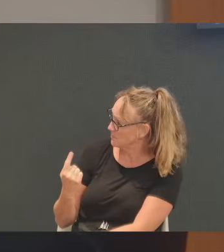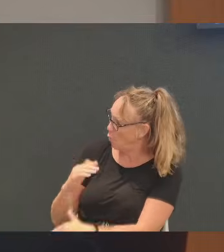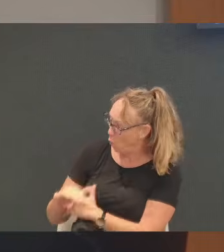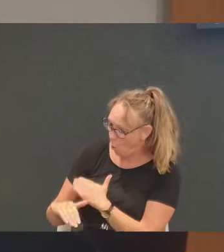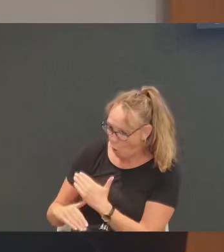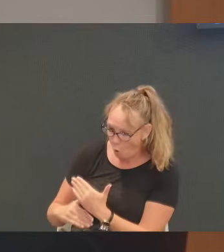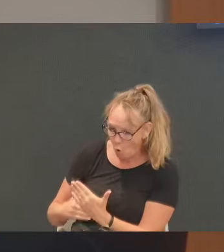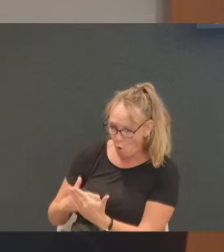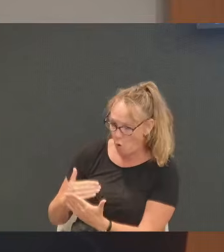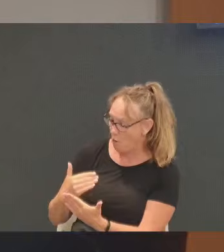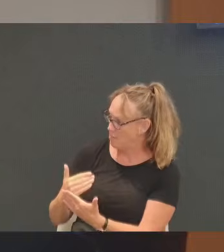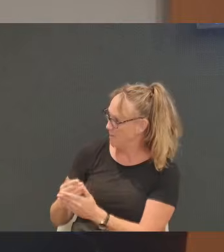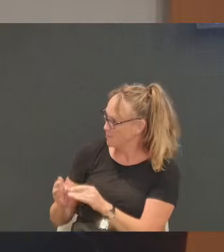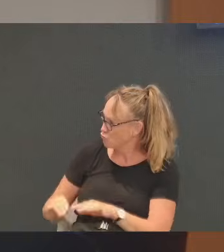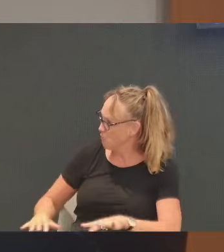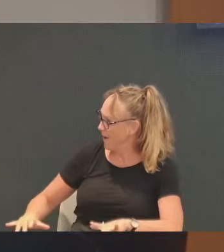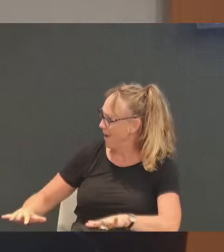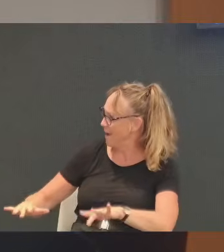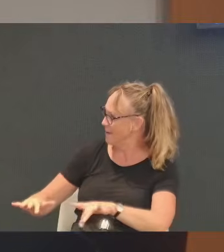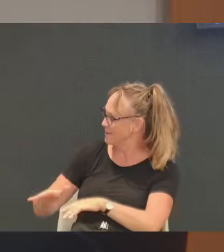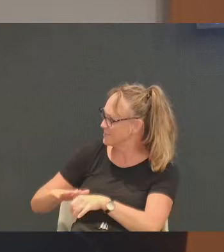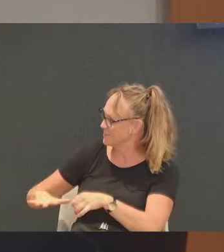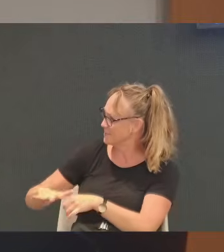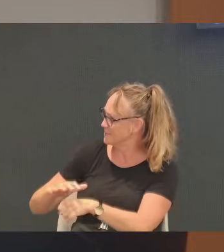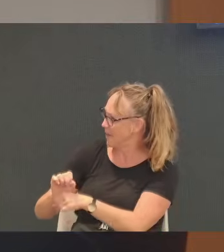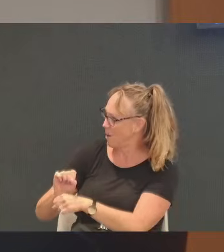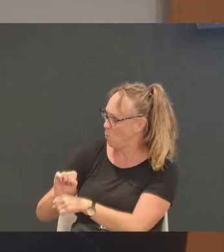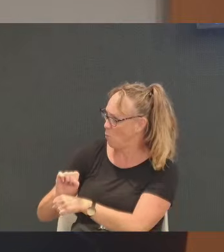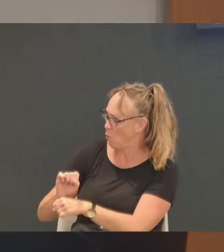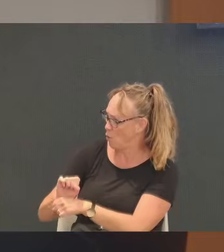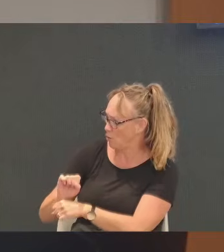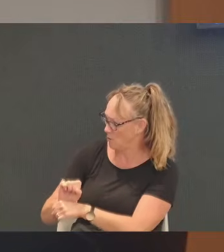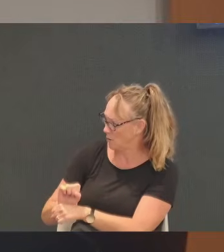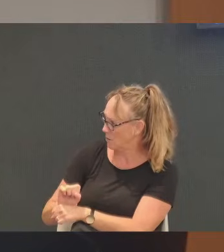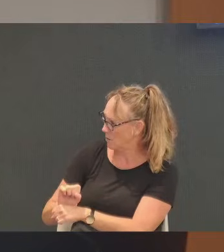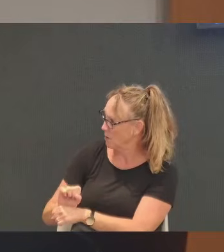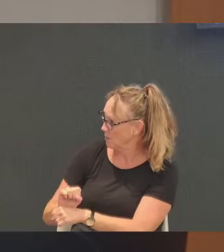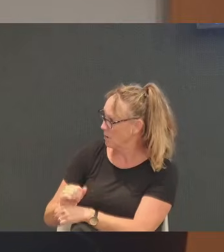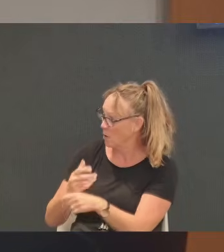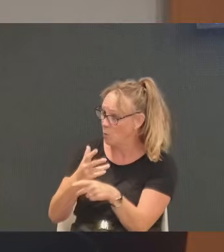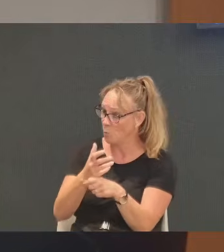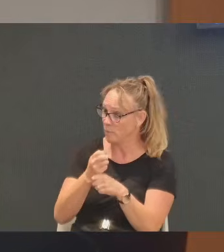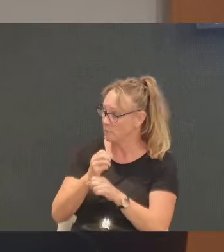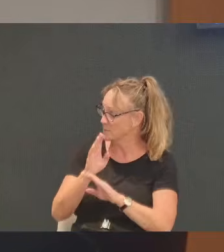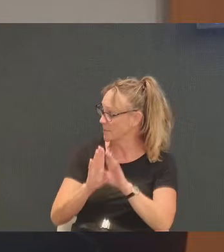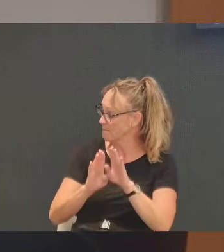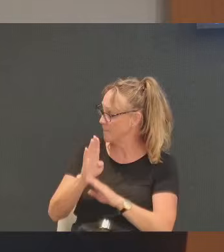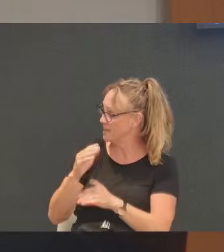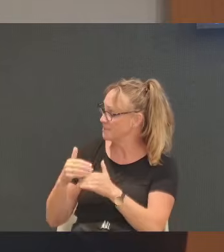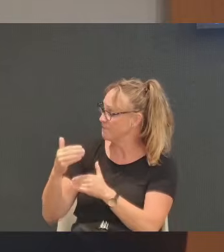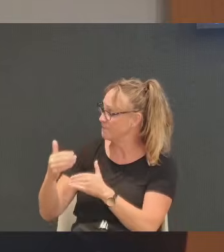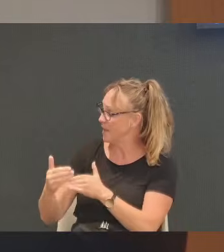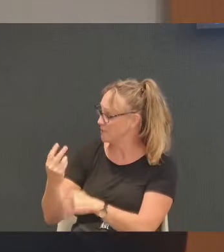the site work that we have to do. We are we have received bids for phase two of the project which